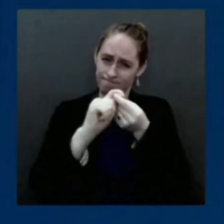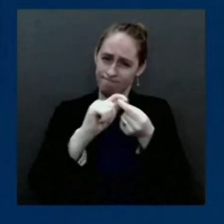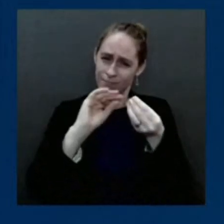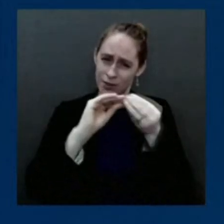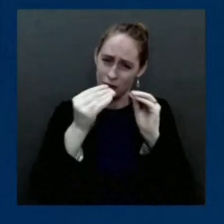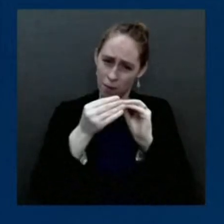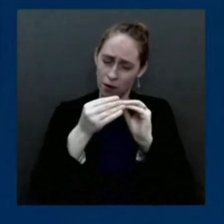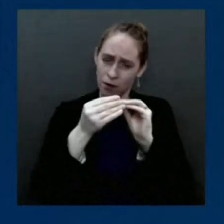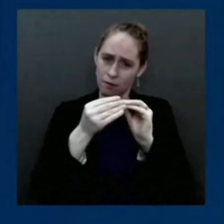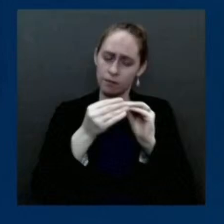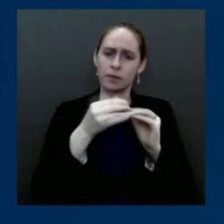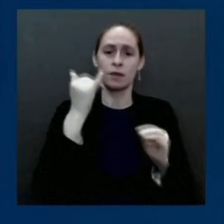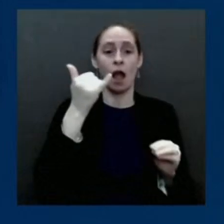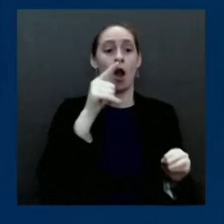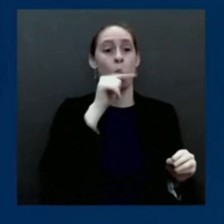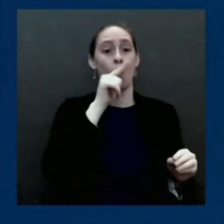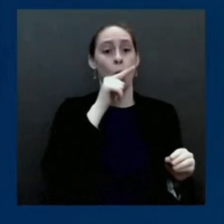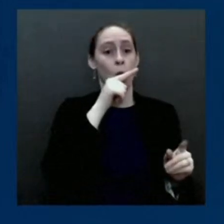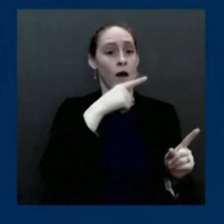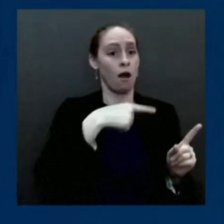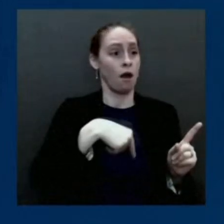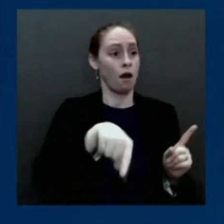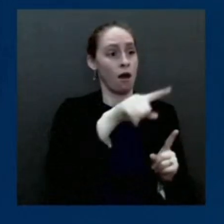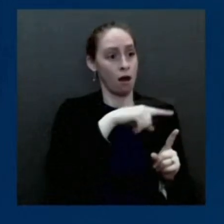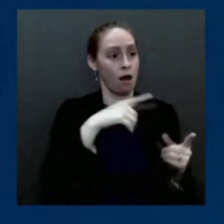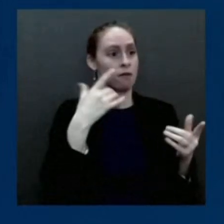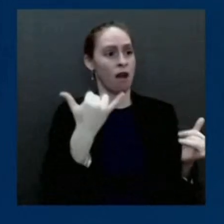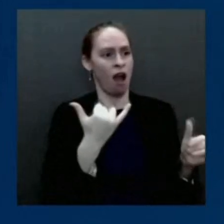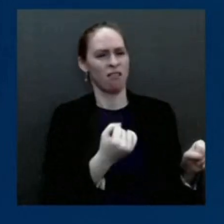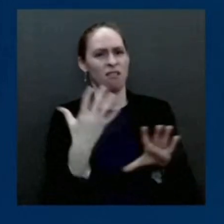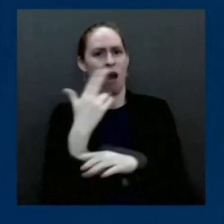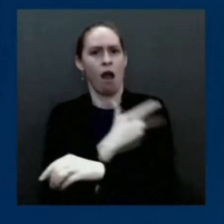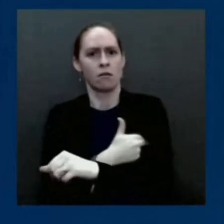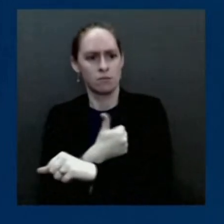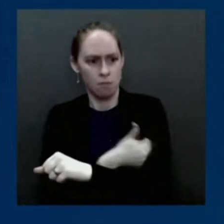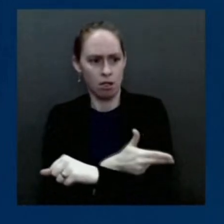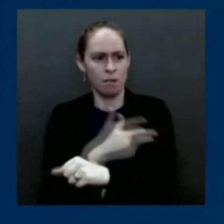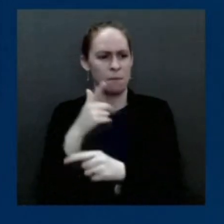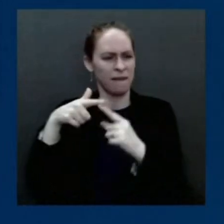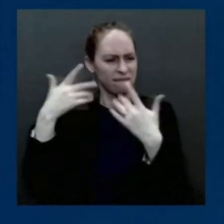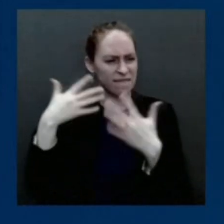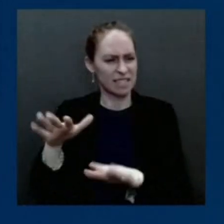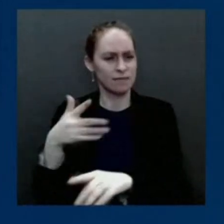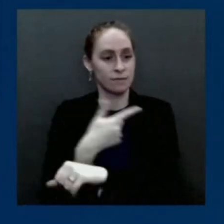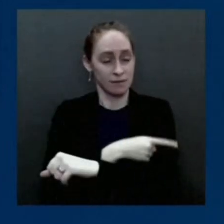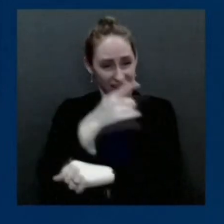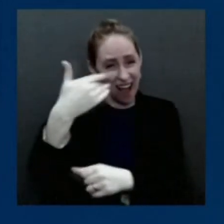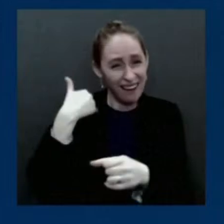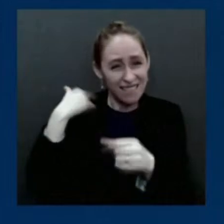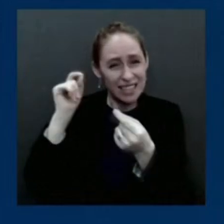BREAKTHROUGHS? AND FOR DR. FAUCI DO YOU THINK